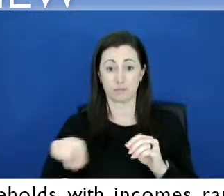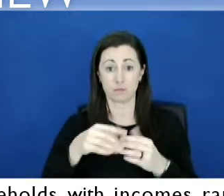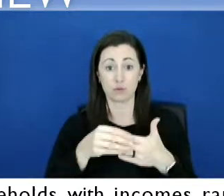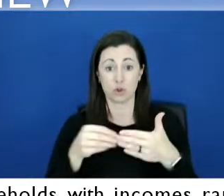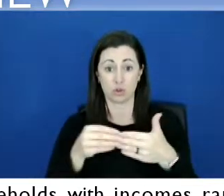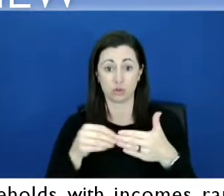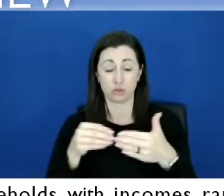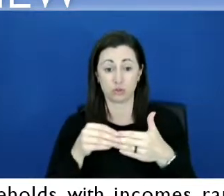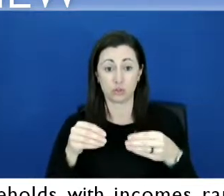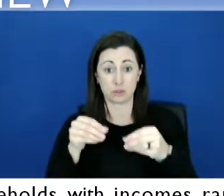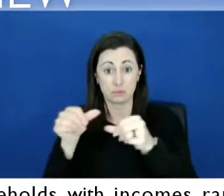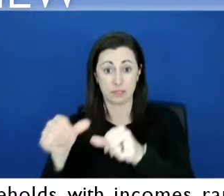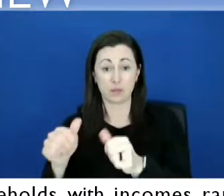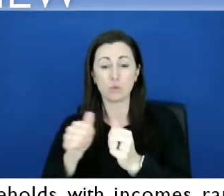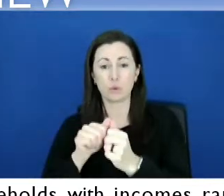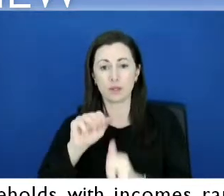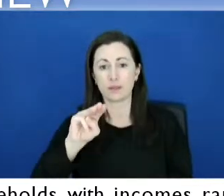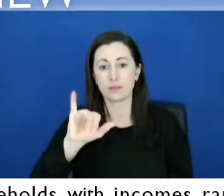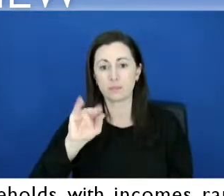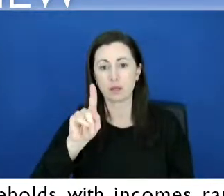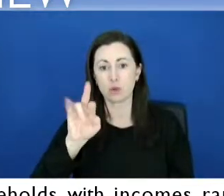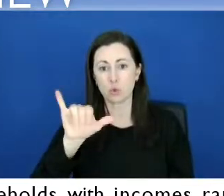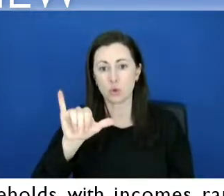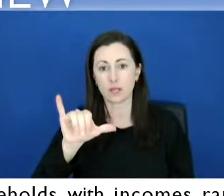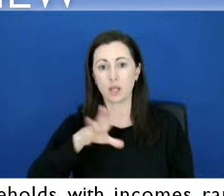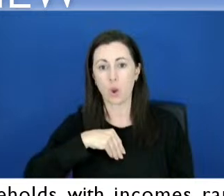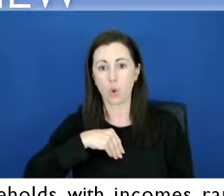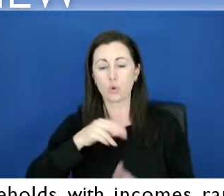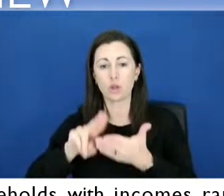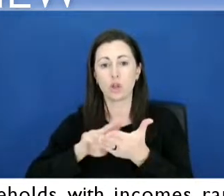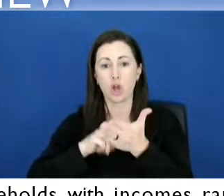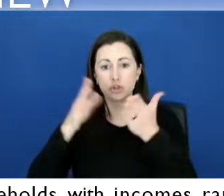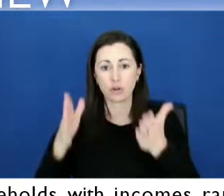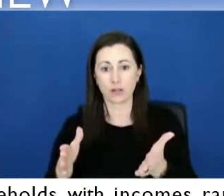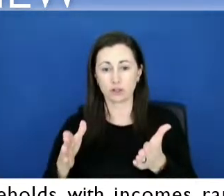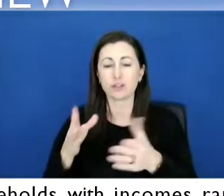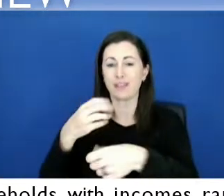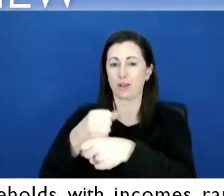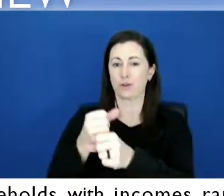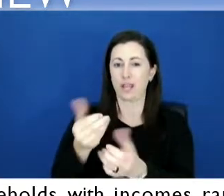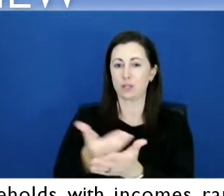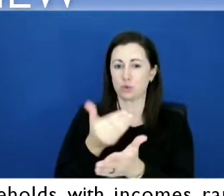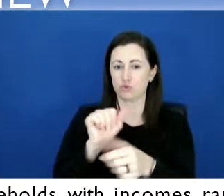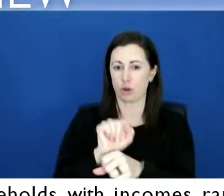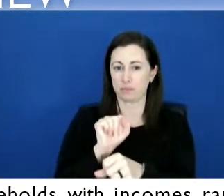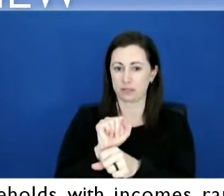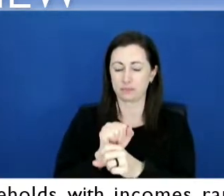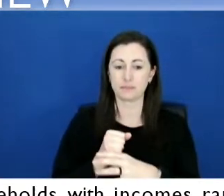APARTMENT COMMUNITY WITH MORE